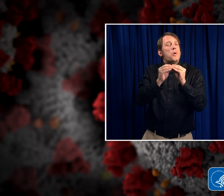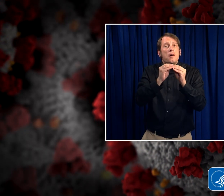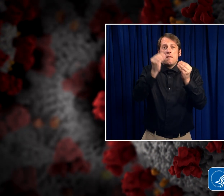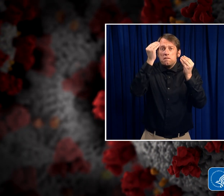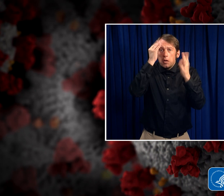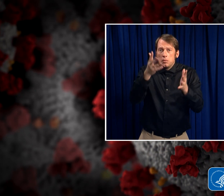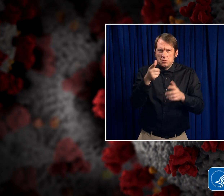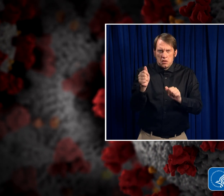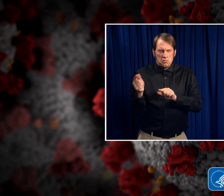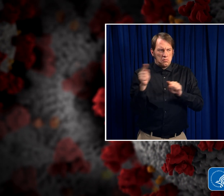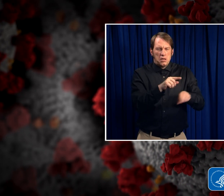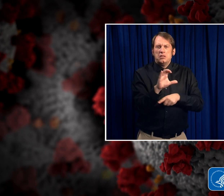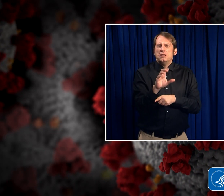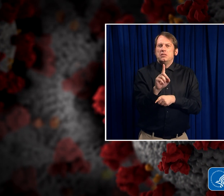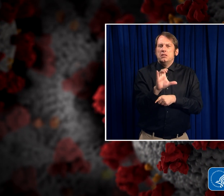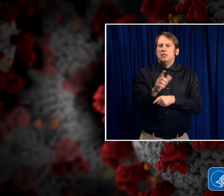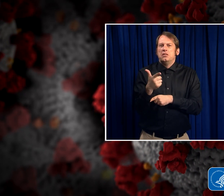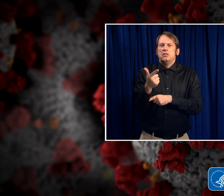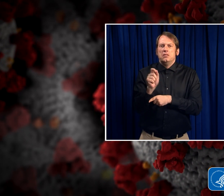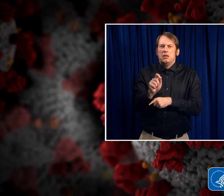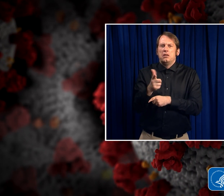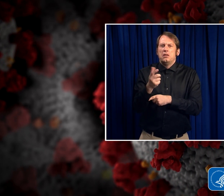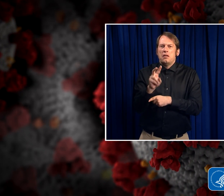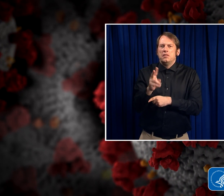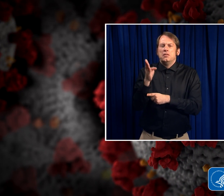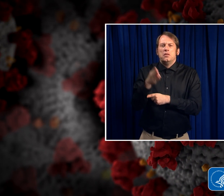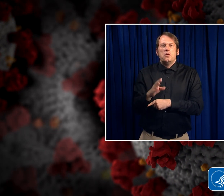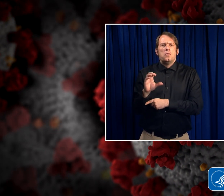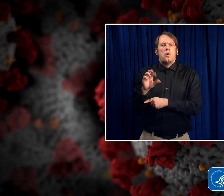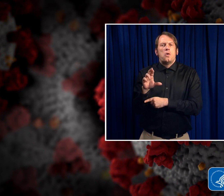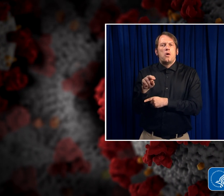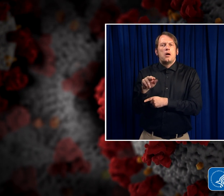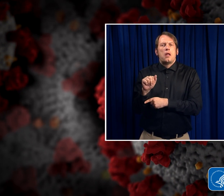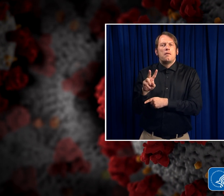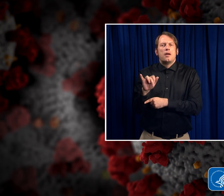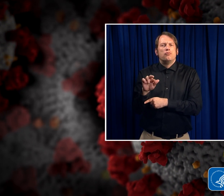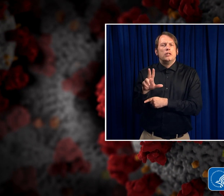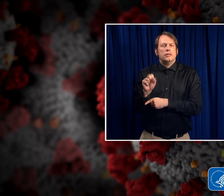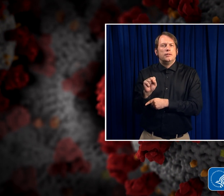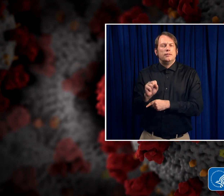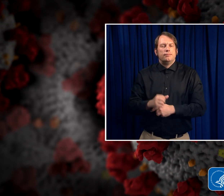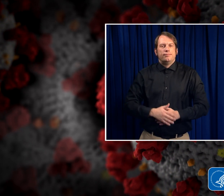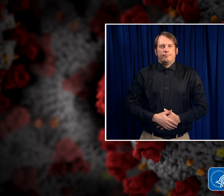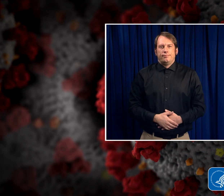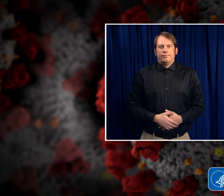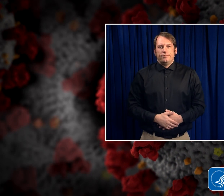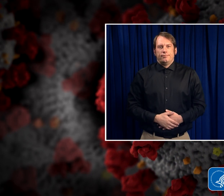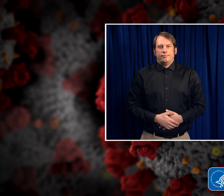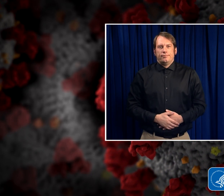For additional information, please visit cdc.gov/coronavirus.